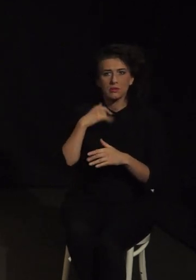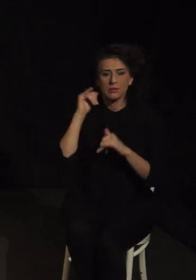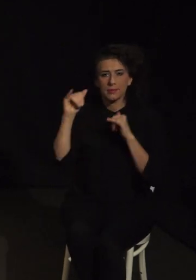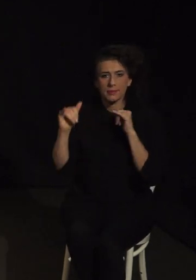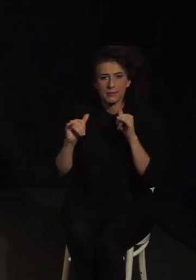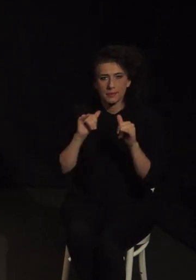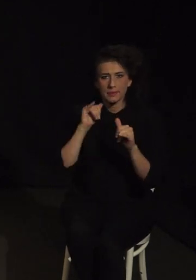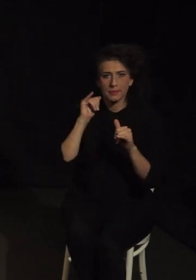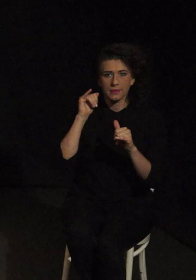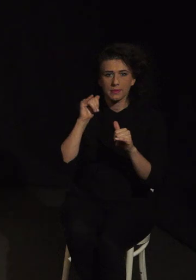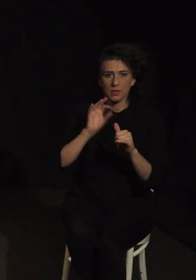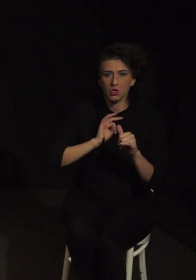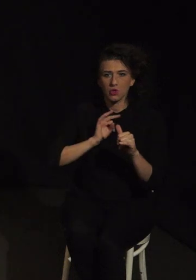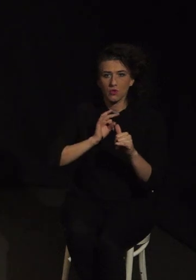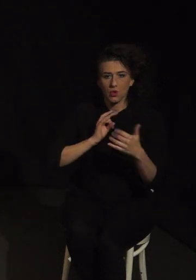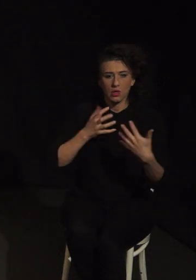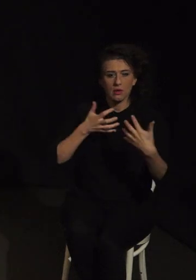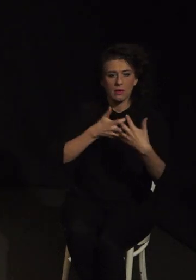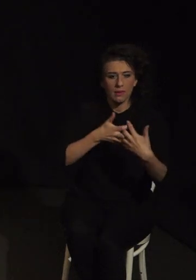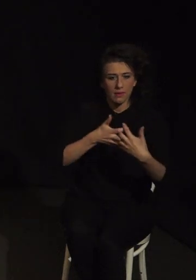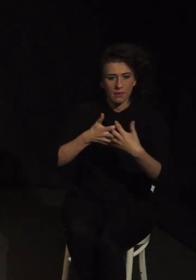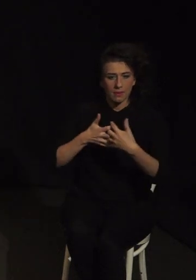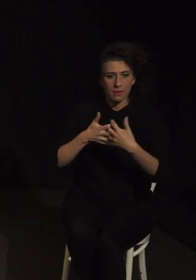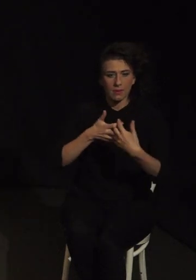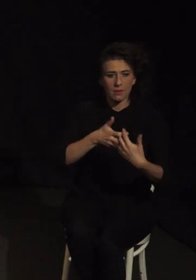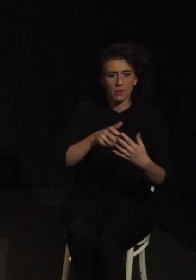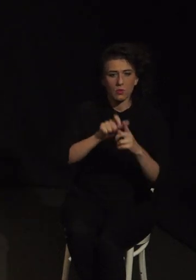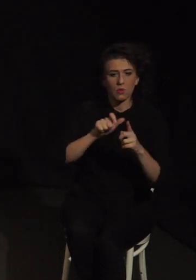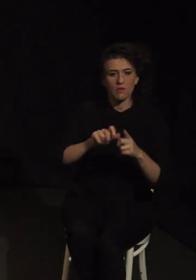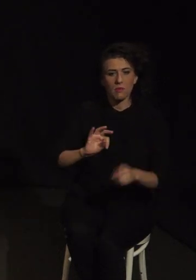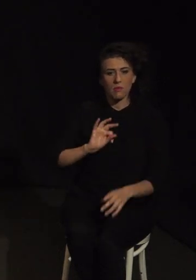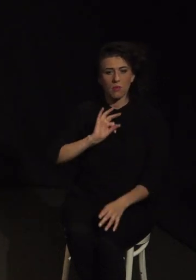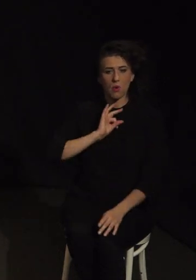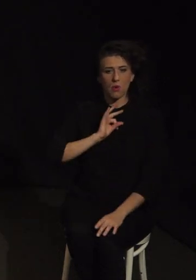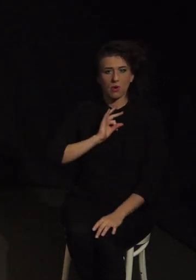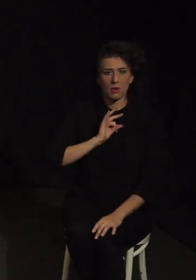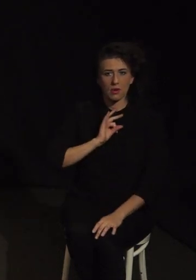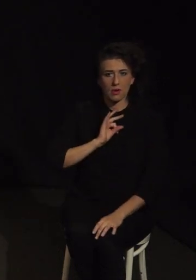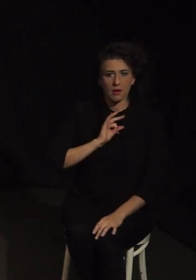I also have to find my attitude to the word "moja."